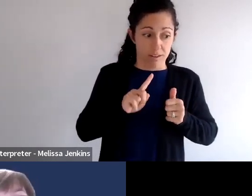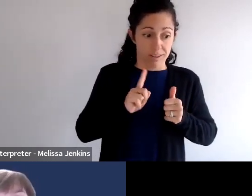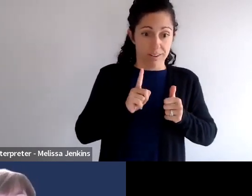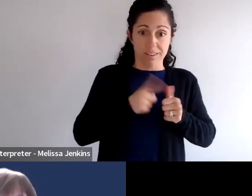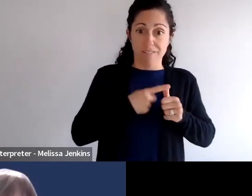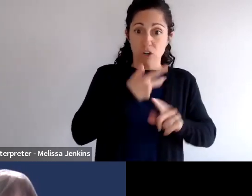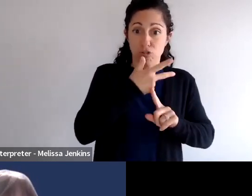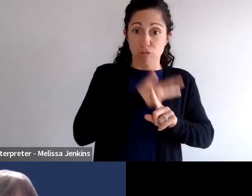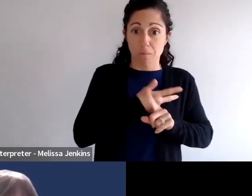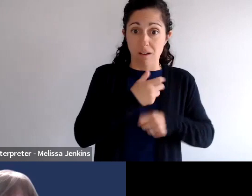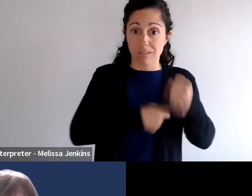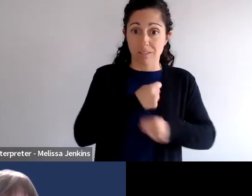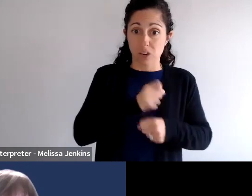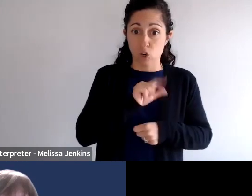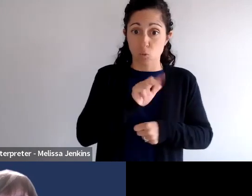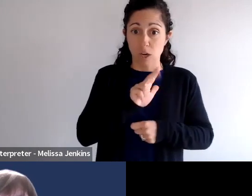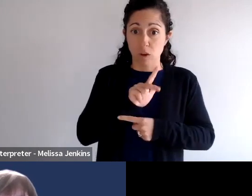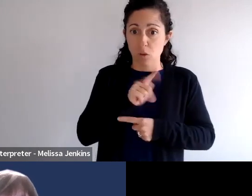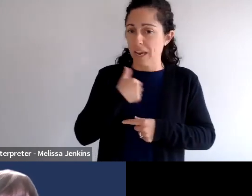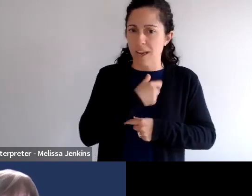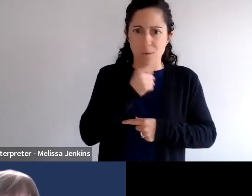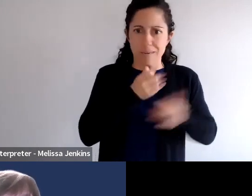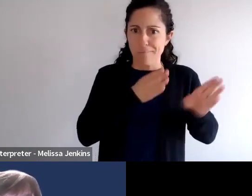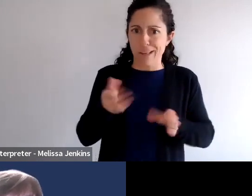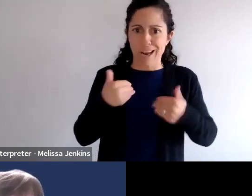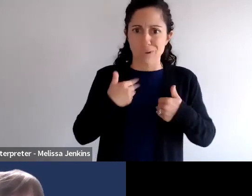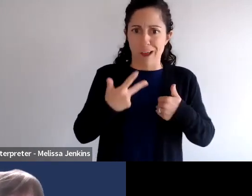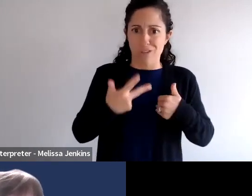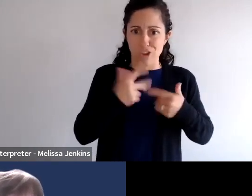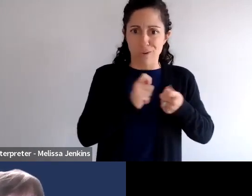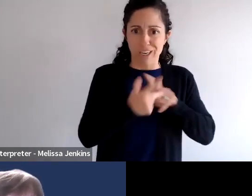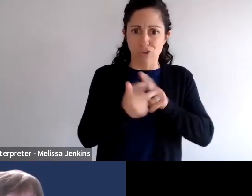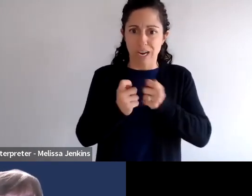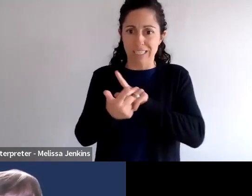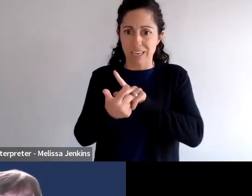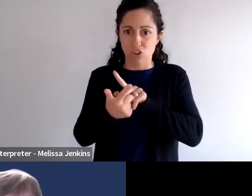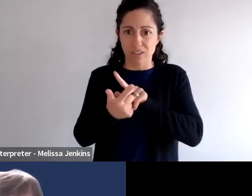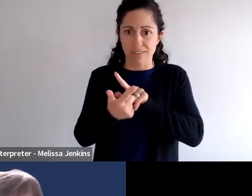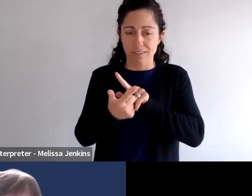it was important to pharmaceutical companies that translations move faster so they helped with that.